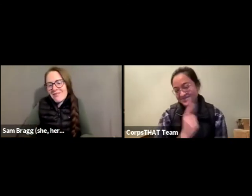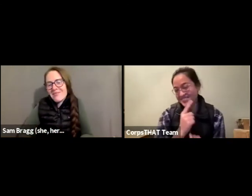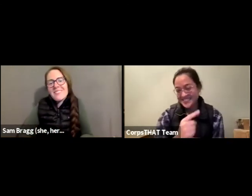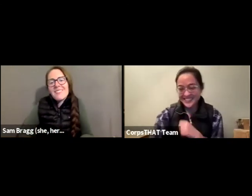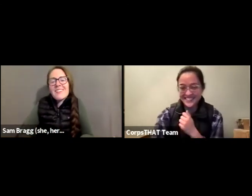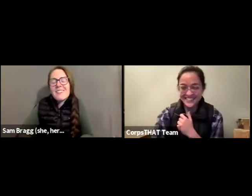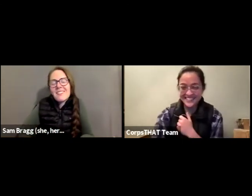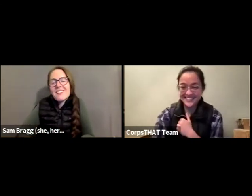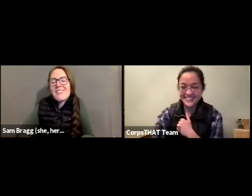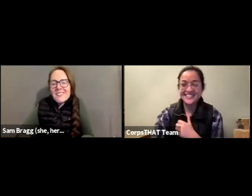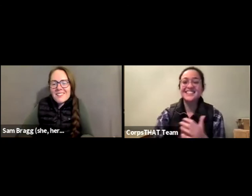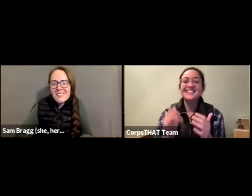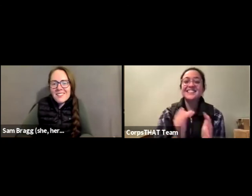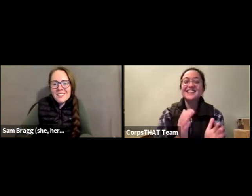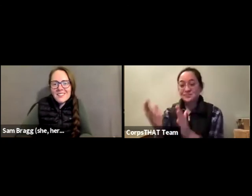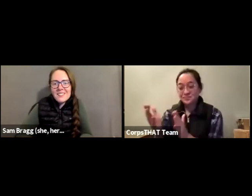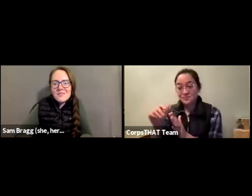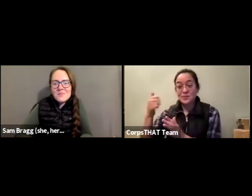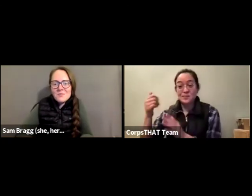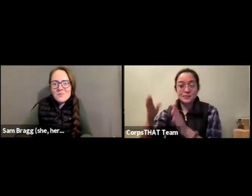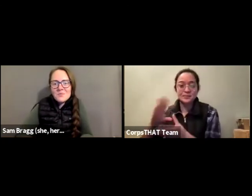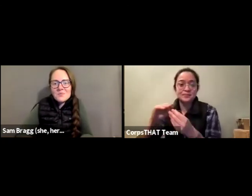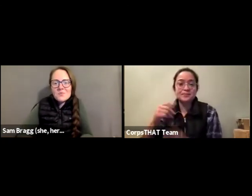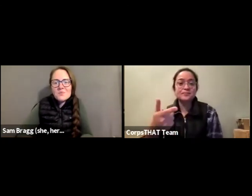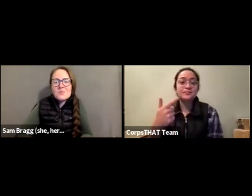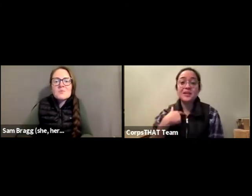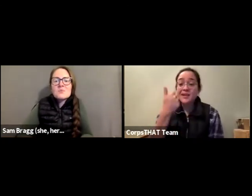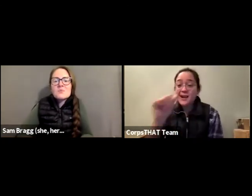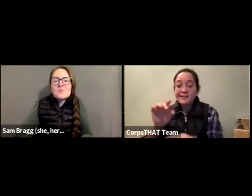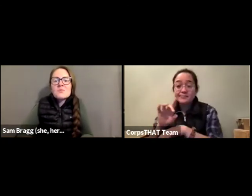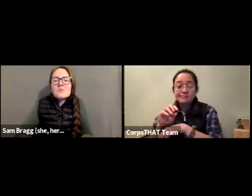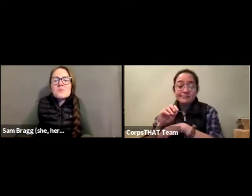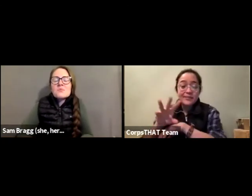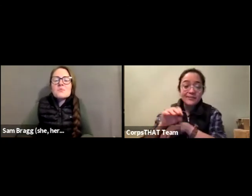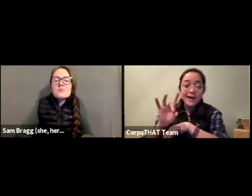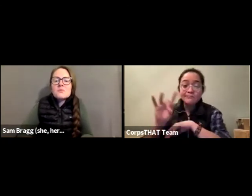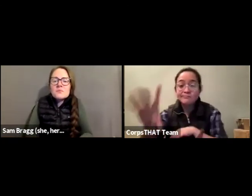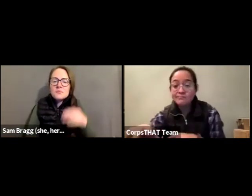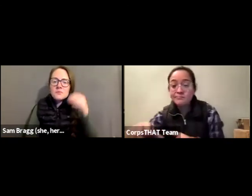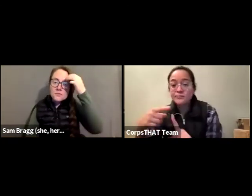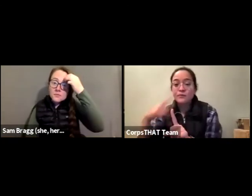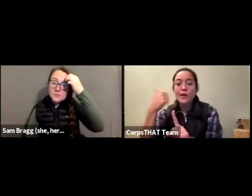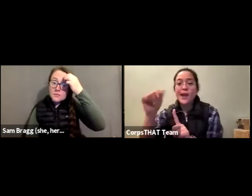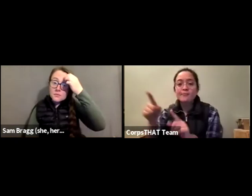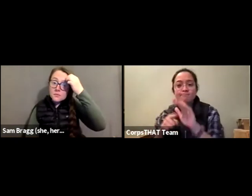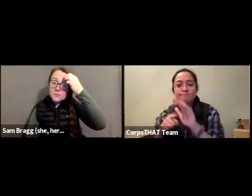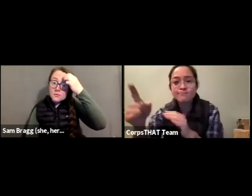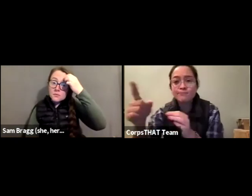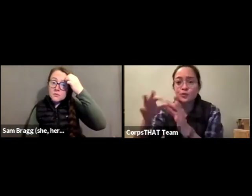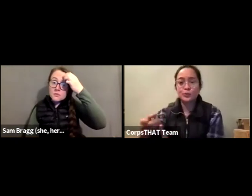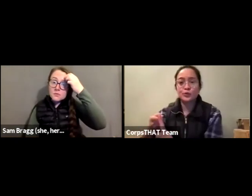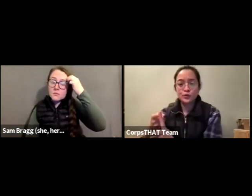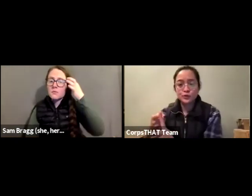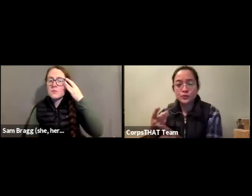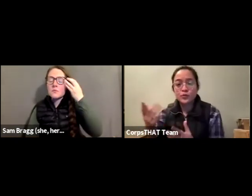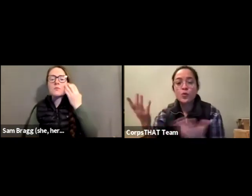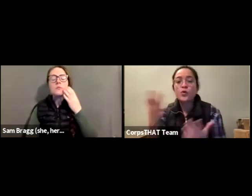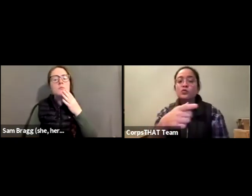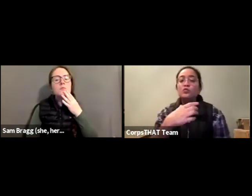about it later right yeah so another person is asking do you have any advice or tips for